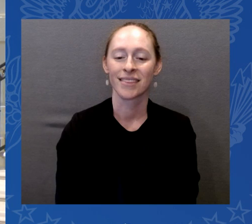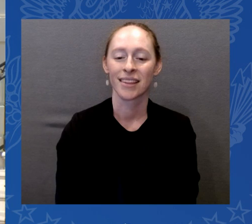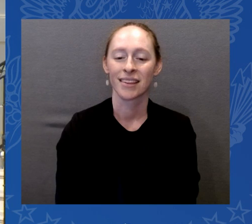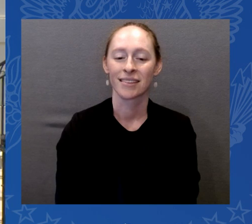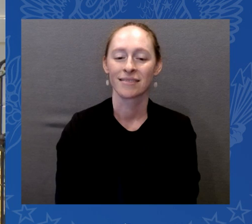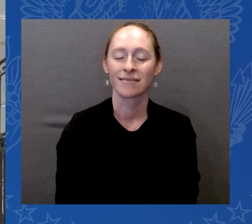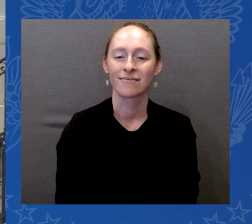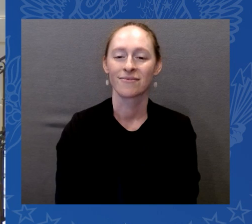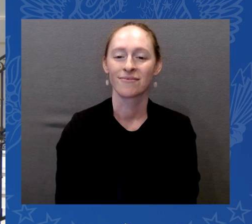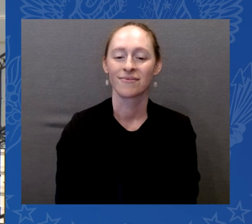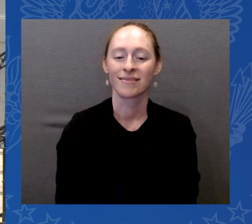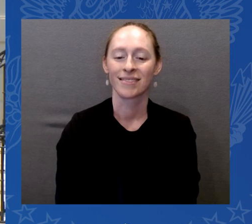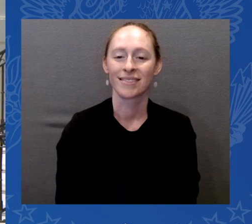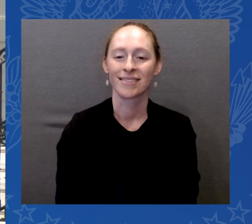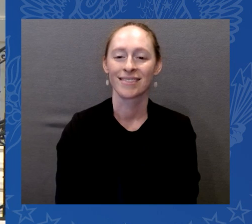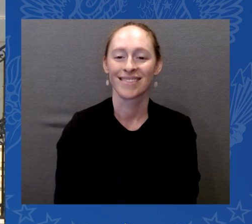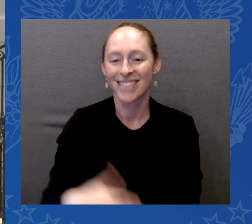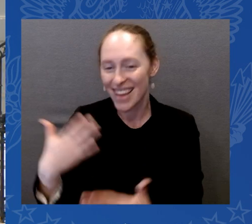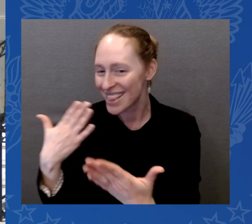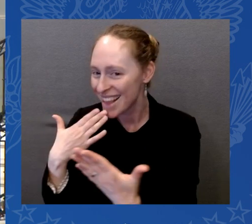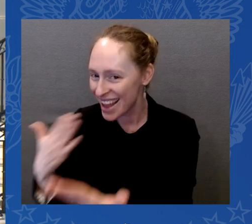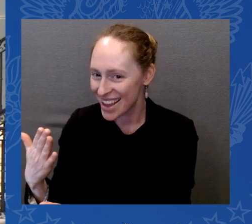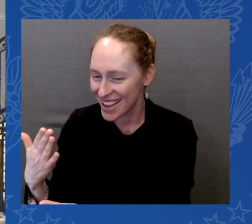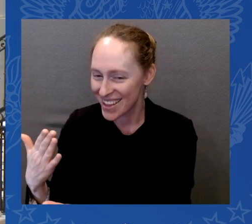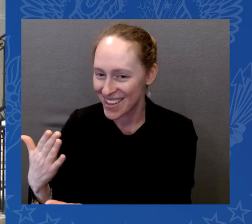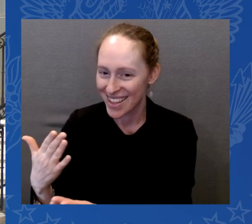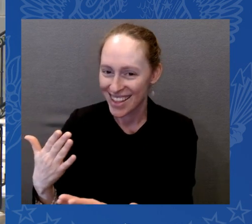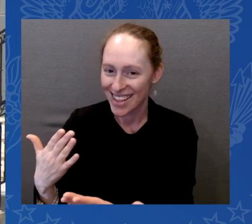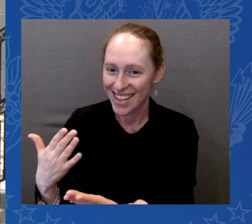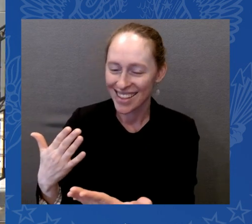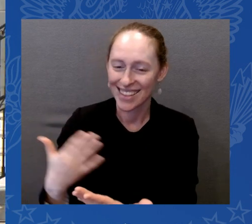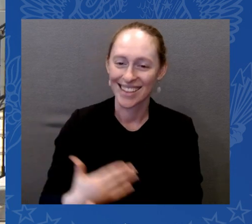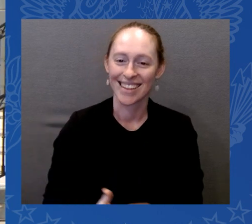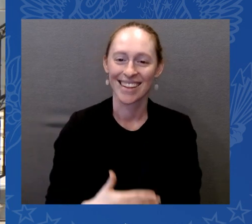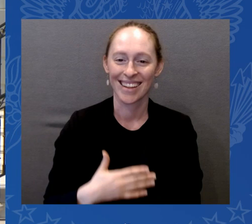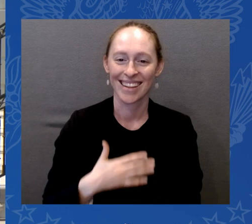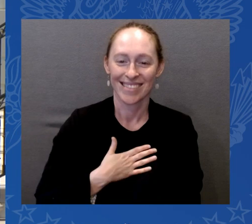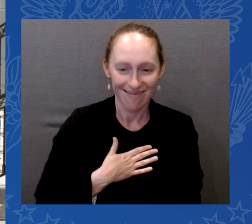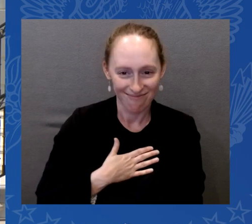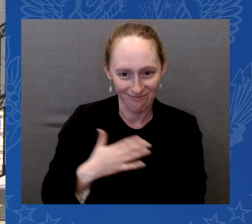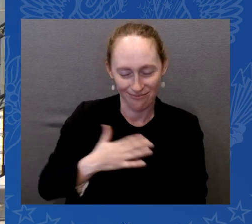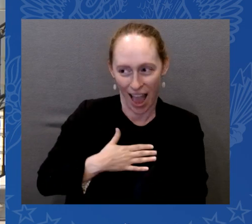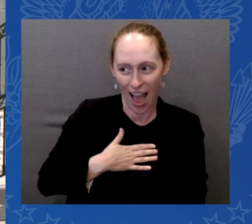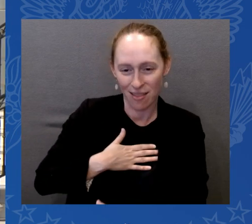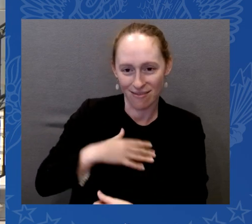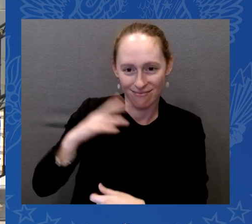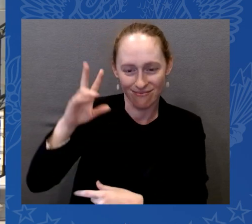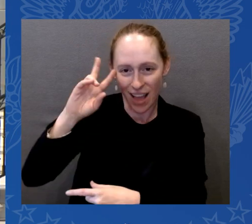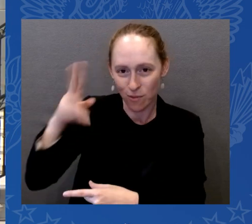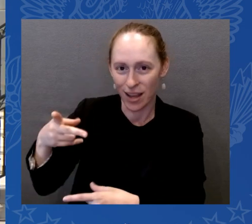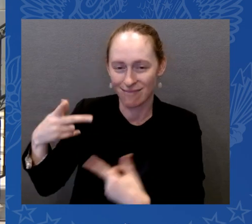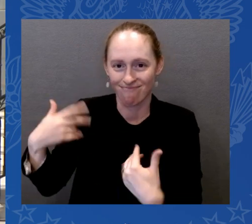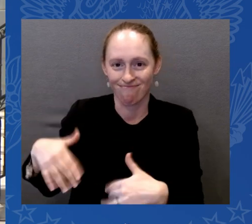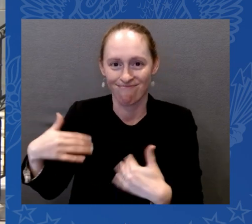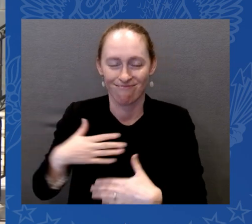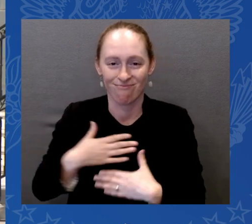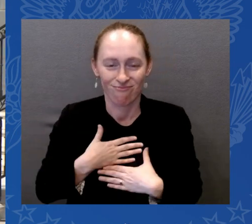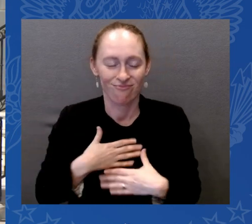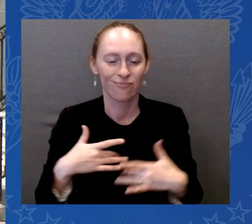Ms. Jacobs: Thank you, Madam Vice President. It's such an honor to be here to speak to you all today. My name is Lovette Jacobs,